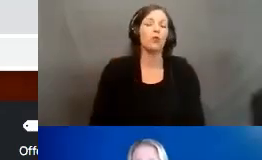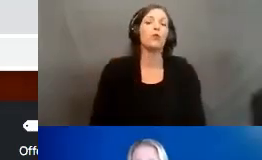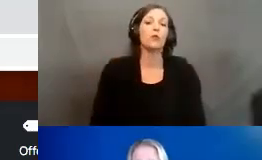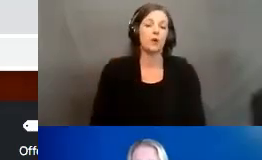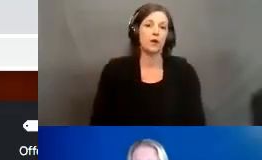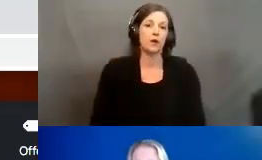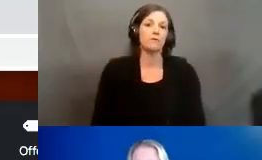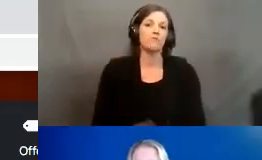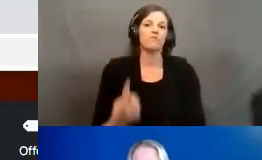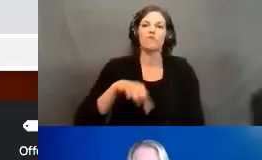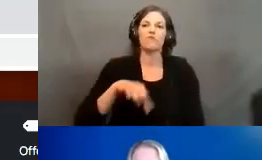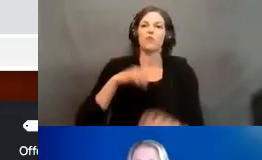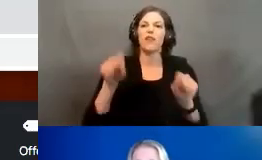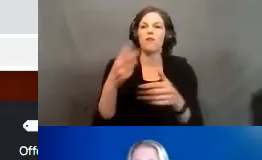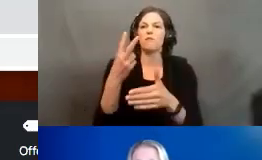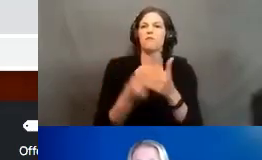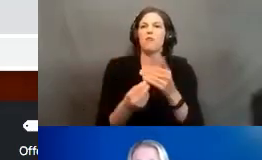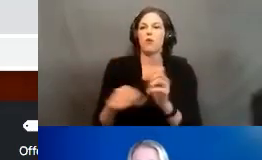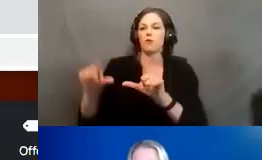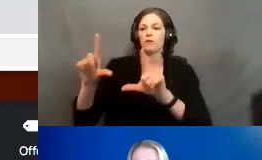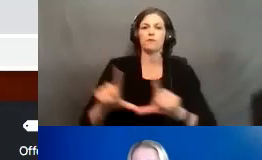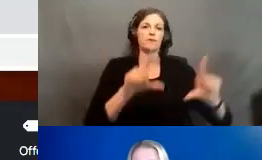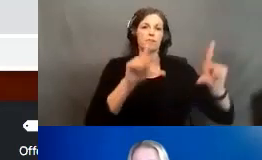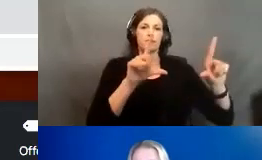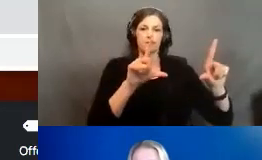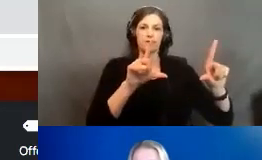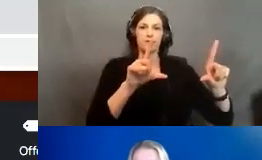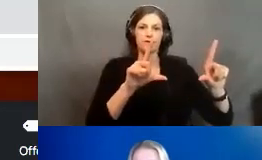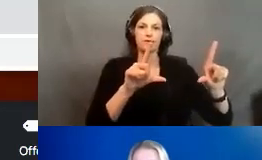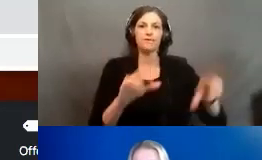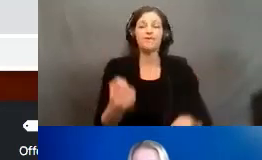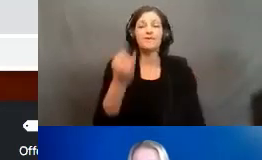we can both be on screen at the same time. If you do not have content that